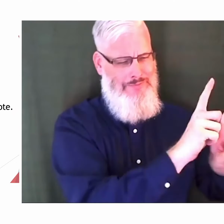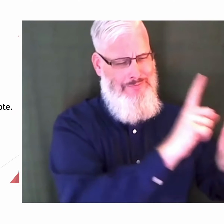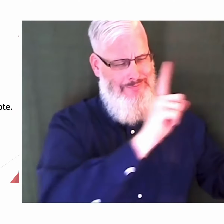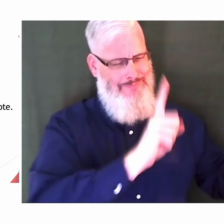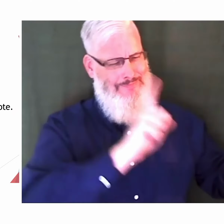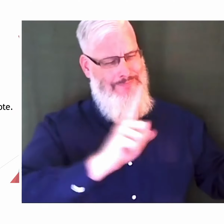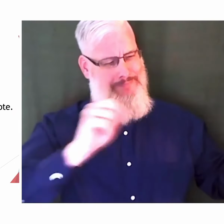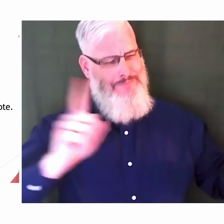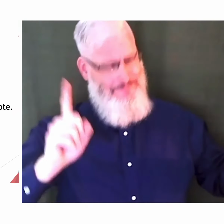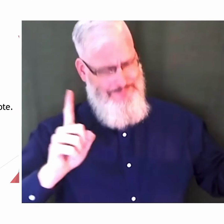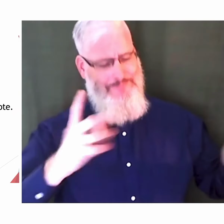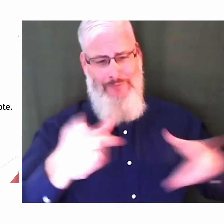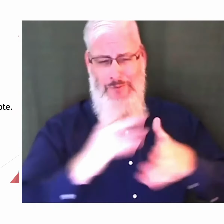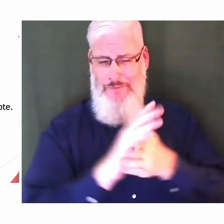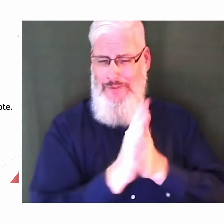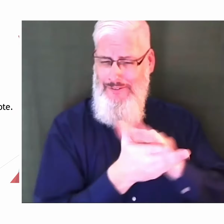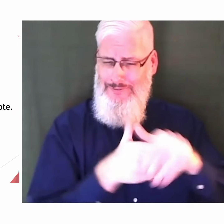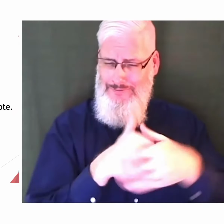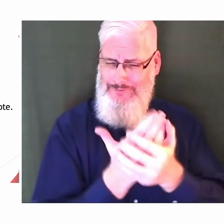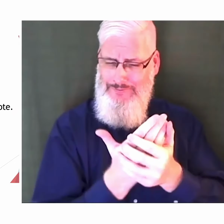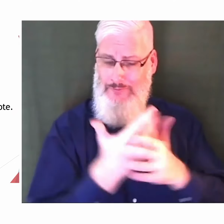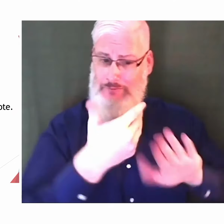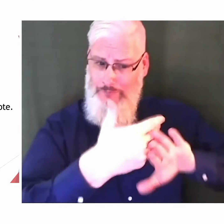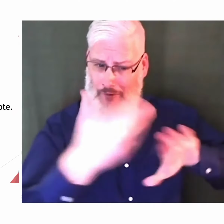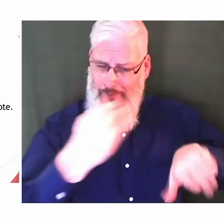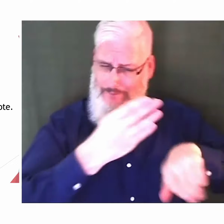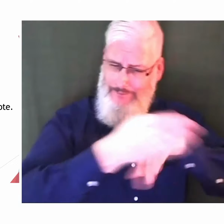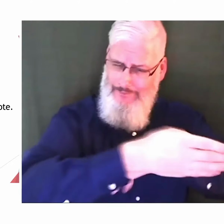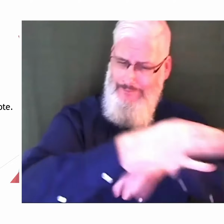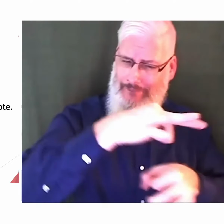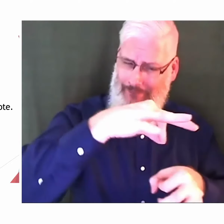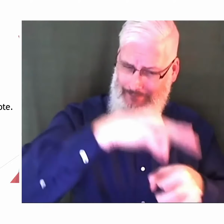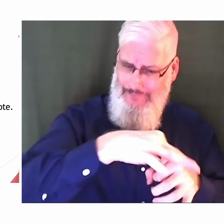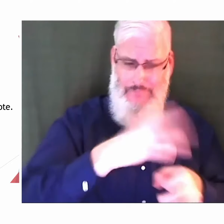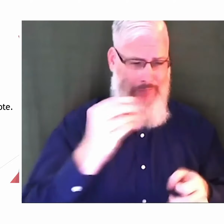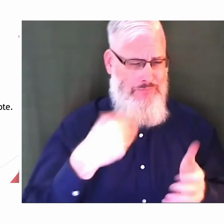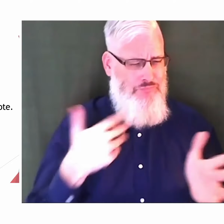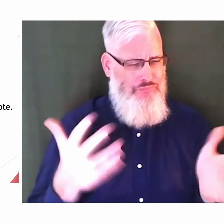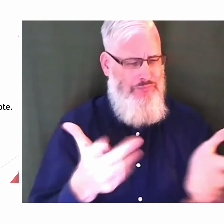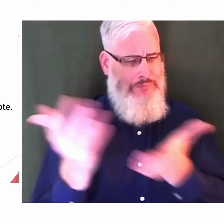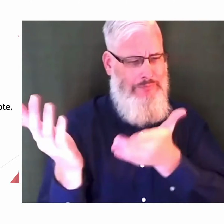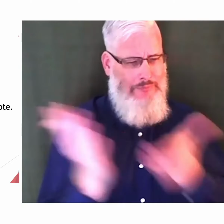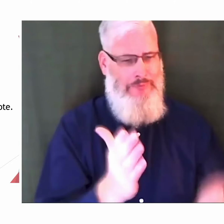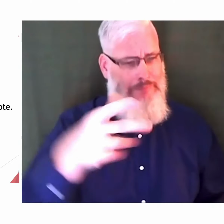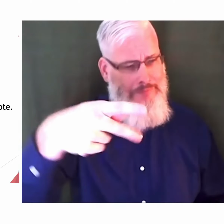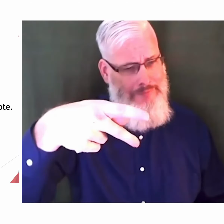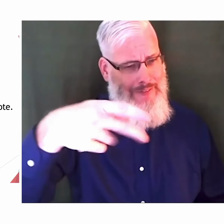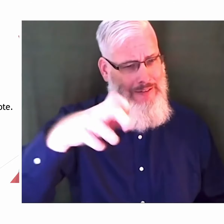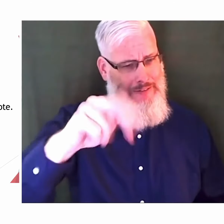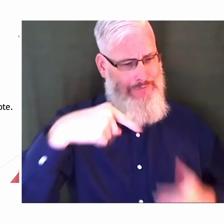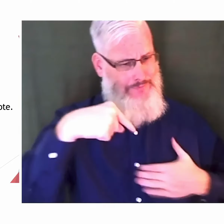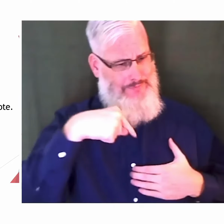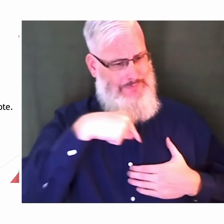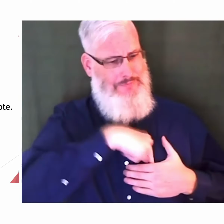and wash your hands thoroughly before and after you vote. You may want to bring your own black pen to mark your ballot.